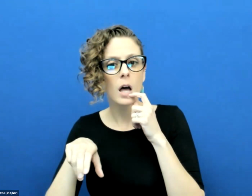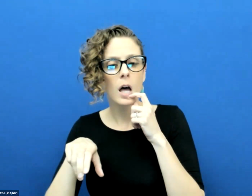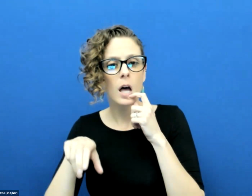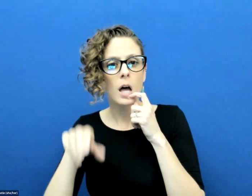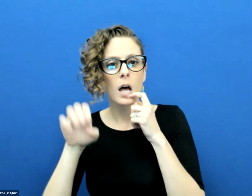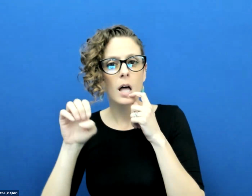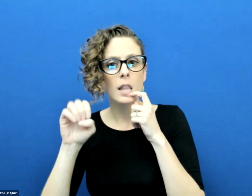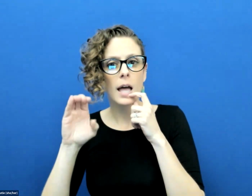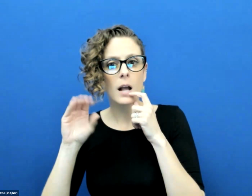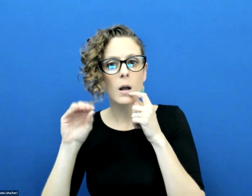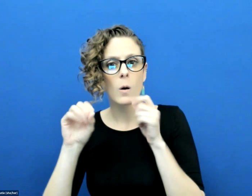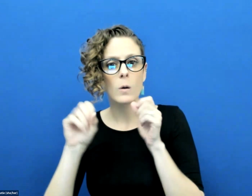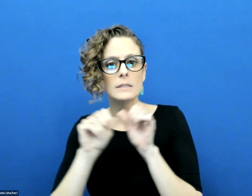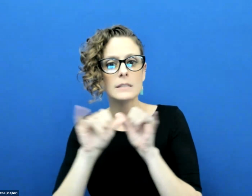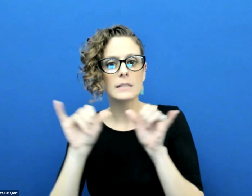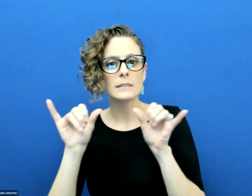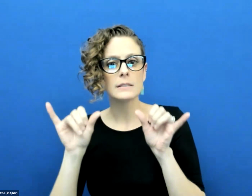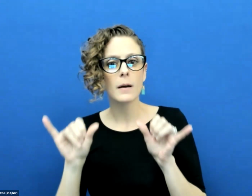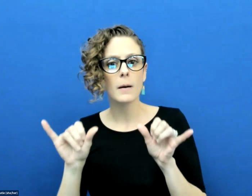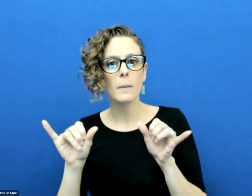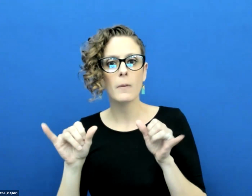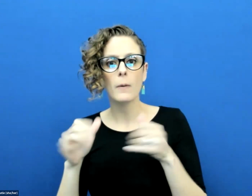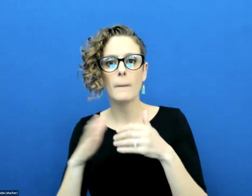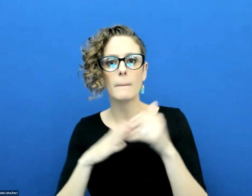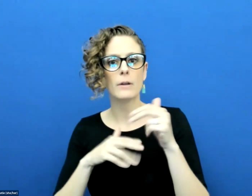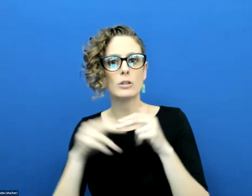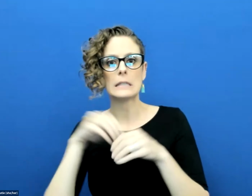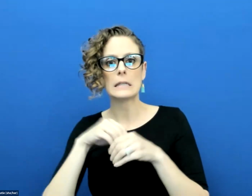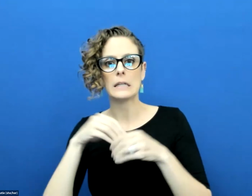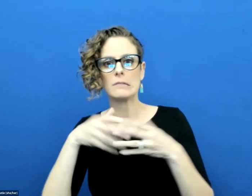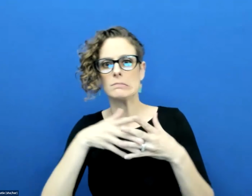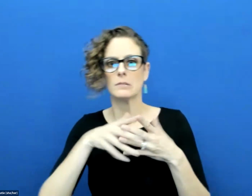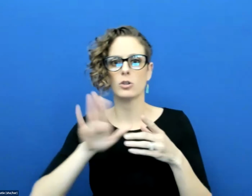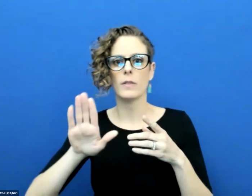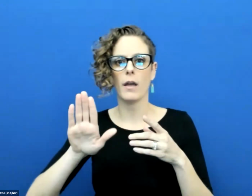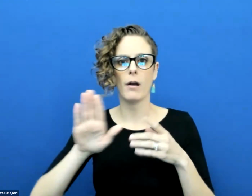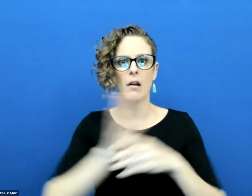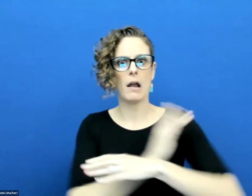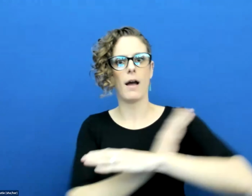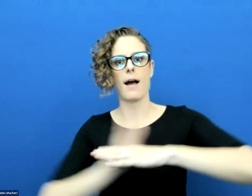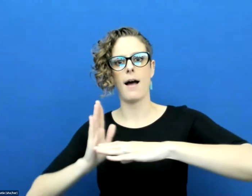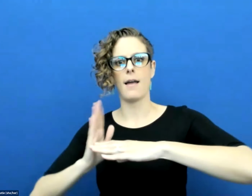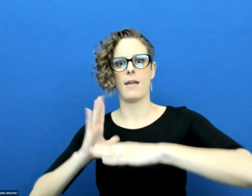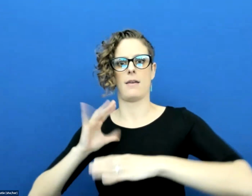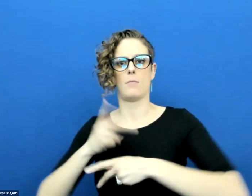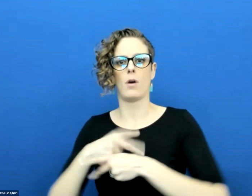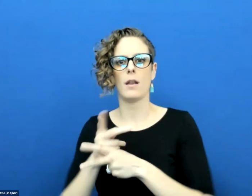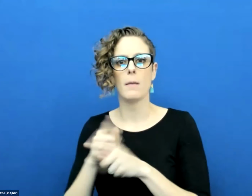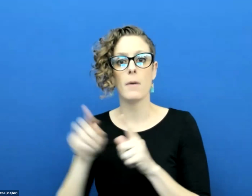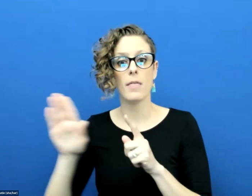it into many of their high-end products excuse me but um they licensed all the hardware they had to